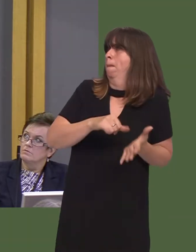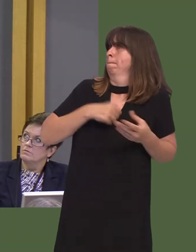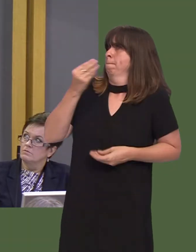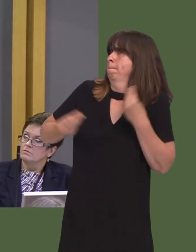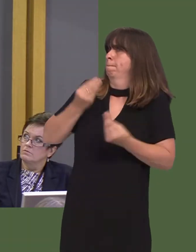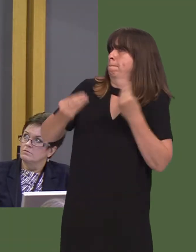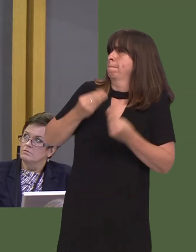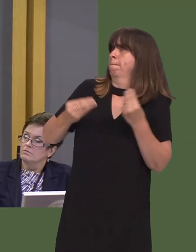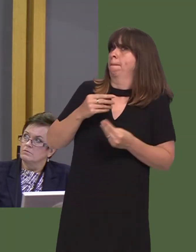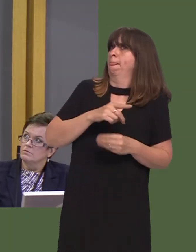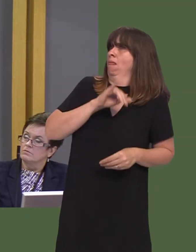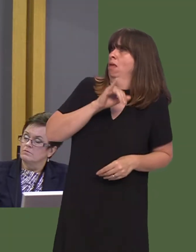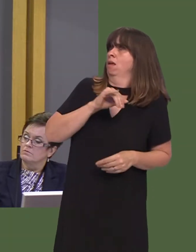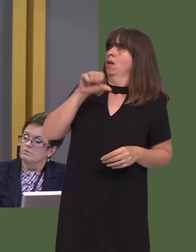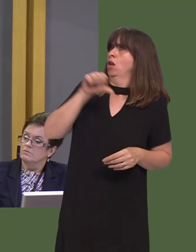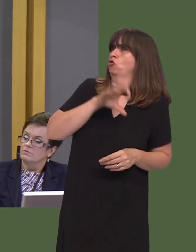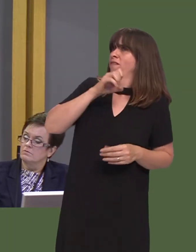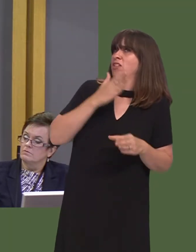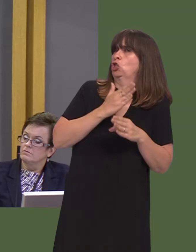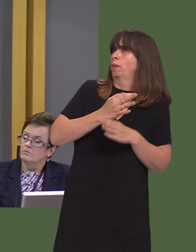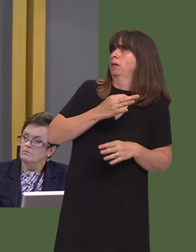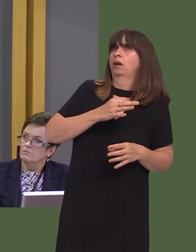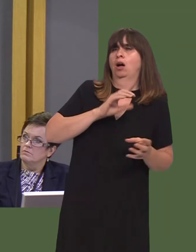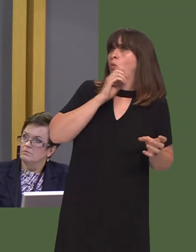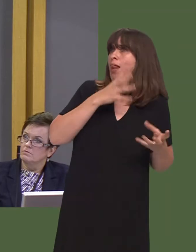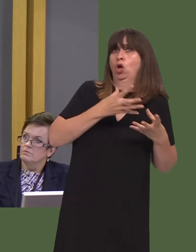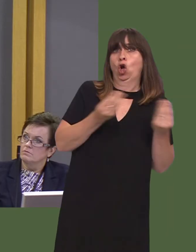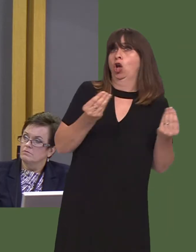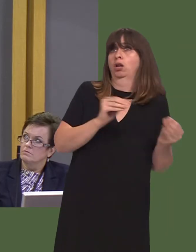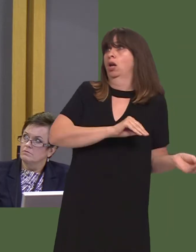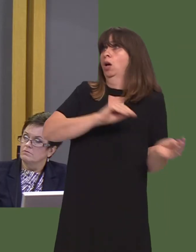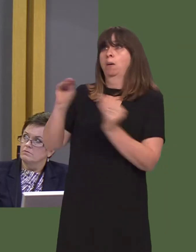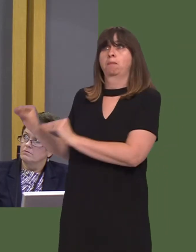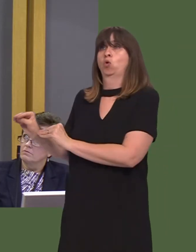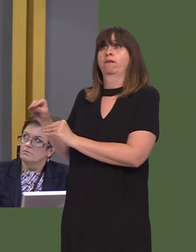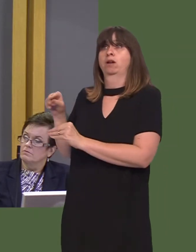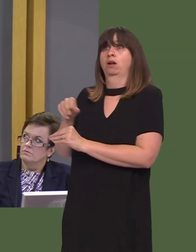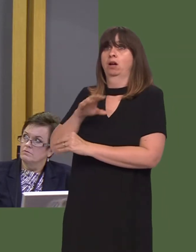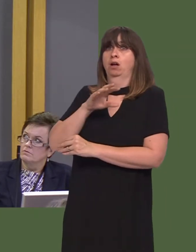to the plight of the workers in Llanelli, where the 150 jobs will be relocated. An estimated